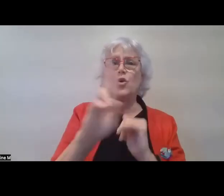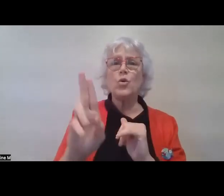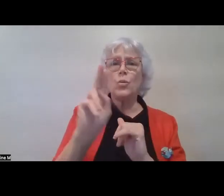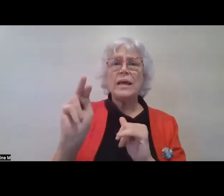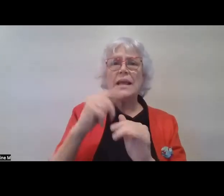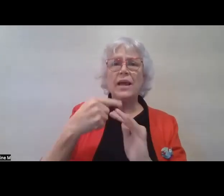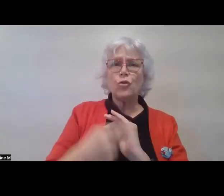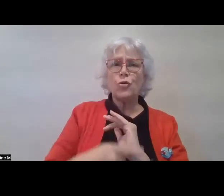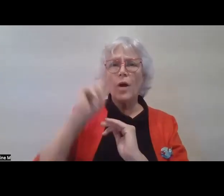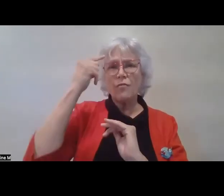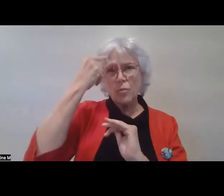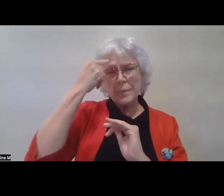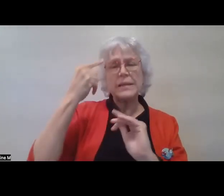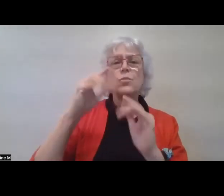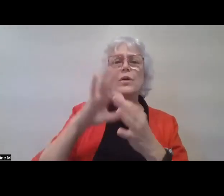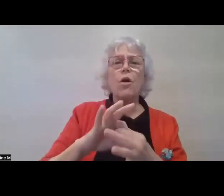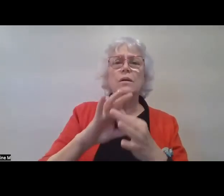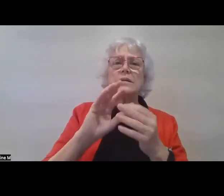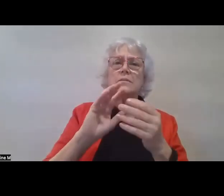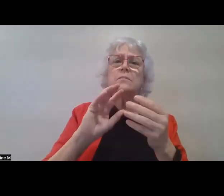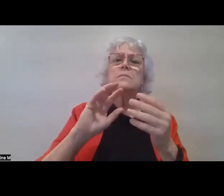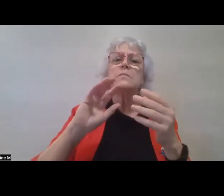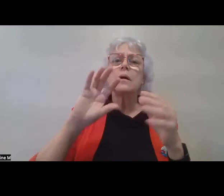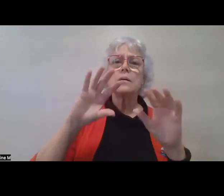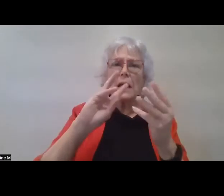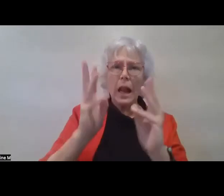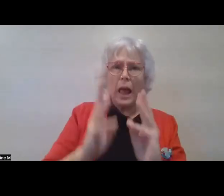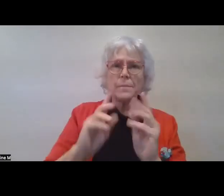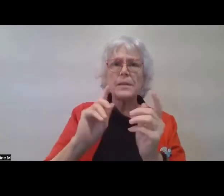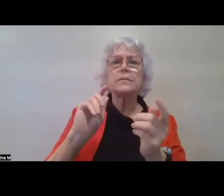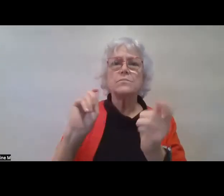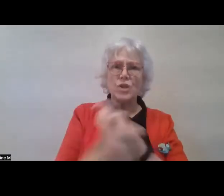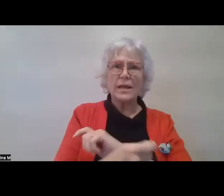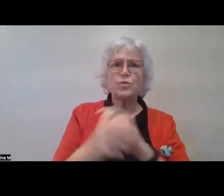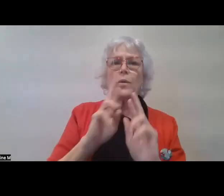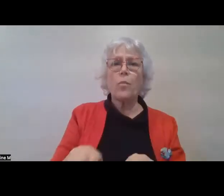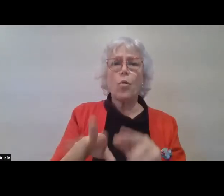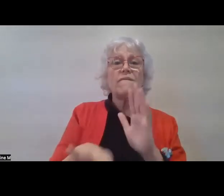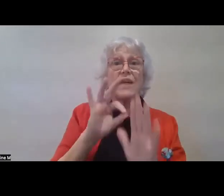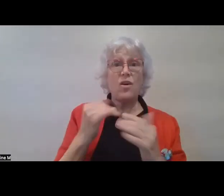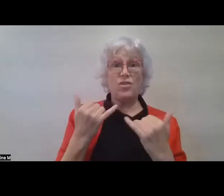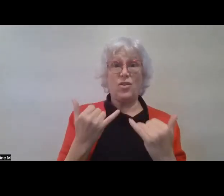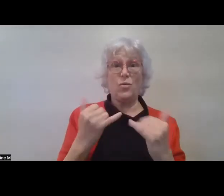on climate change report, which was released earlier this month, found that at the current rate of emissions, the world